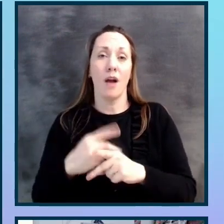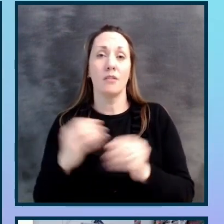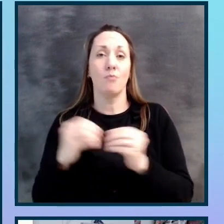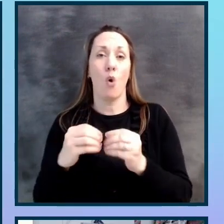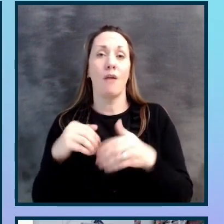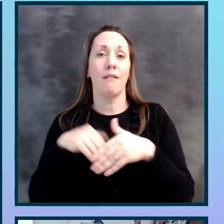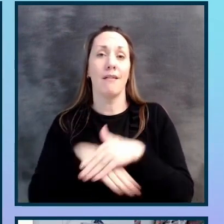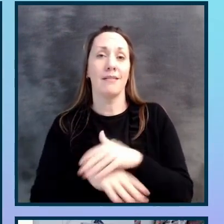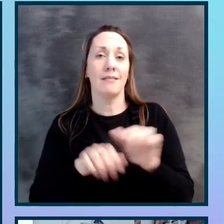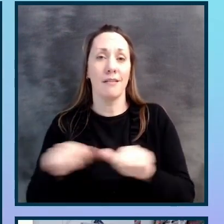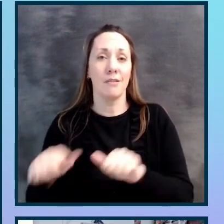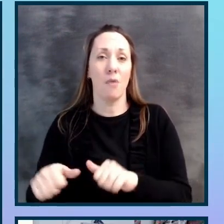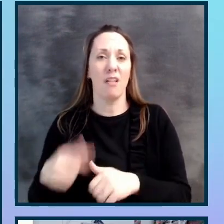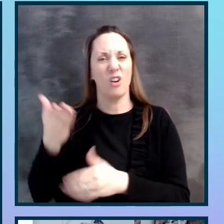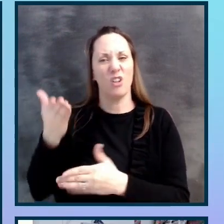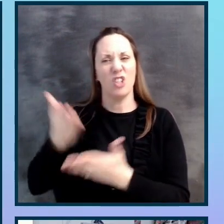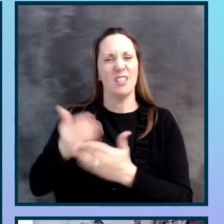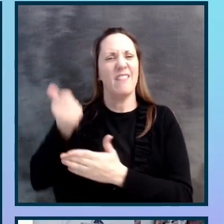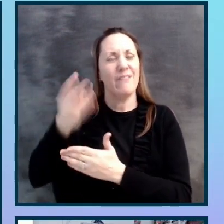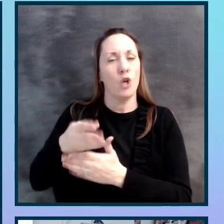And here are just a few examples of what we're doing.